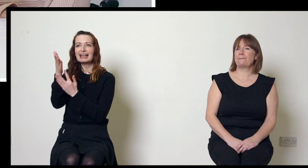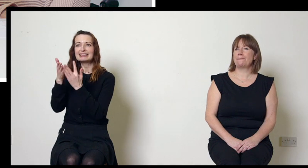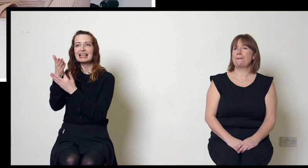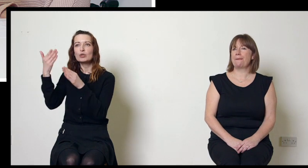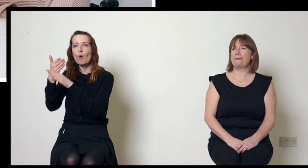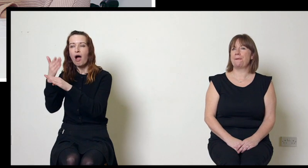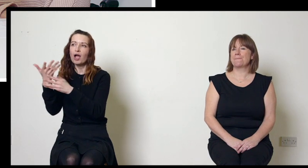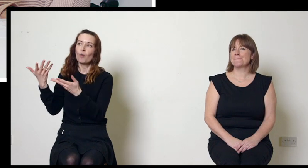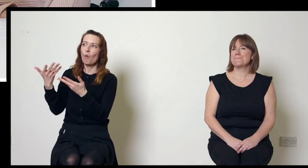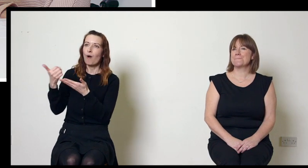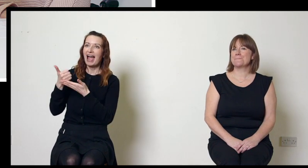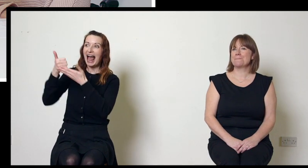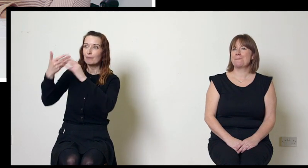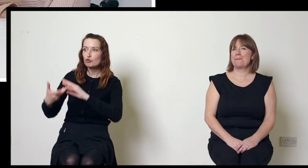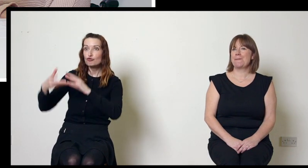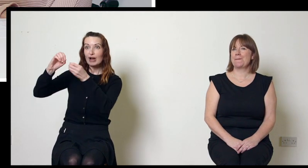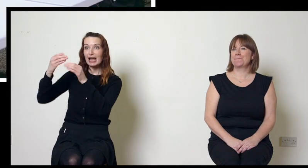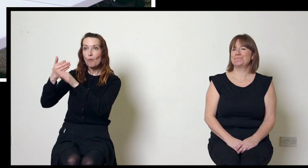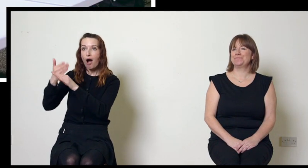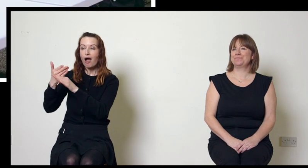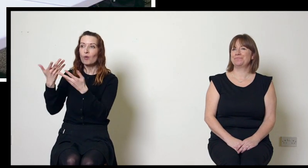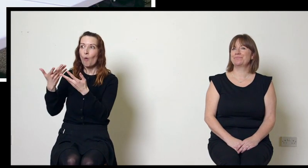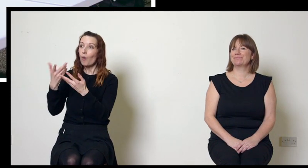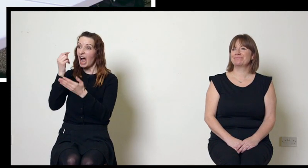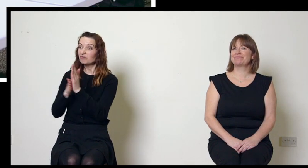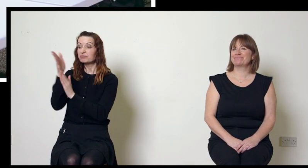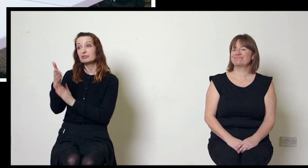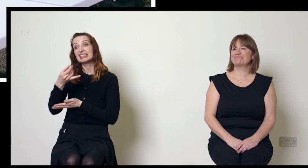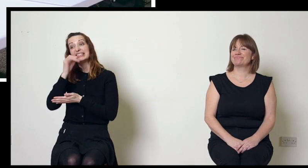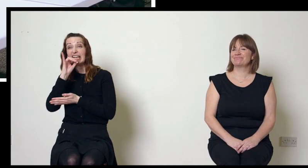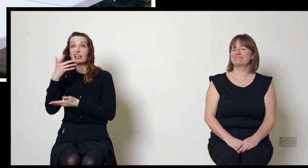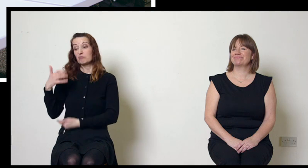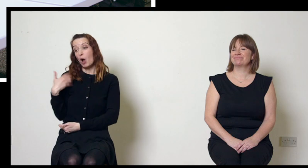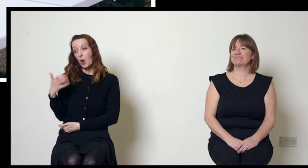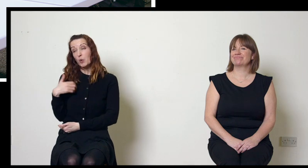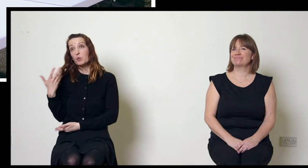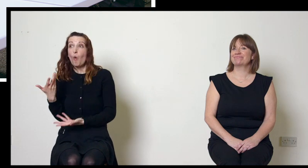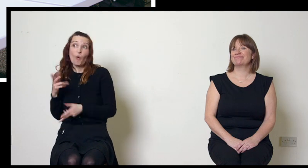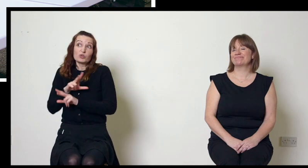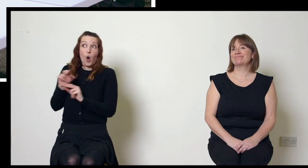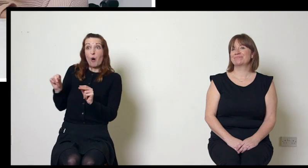to help shape it or, to be able to come and have a moan and a cup of tea, you know, or not come and just enjoy it.